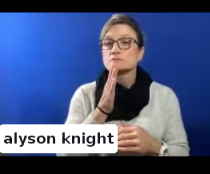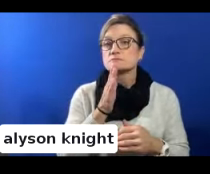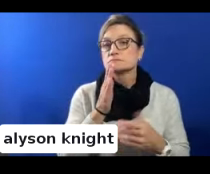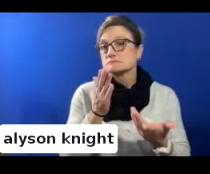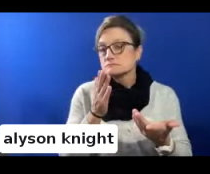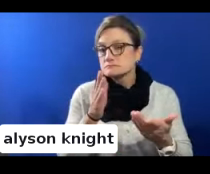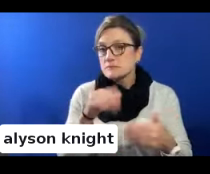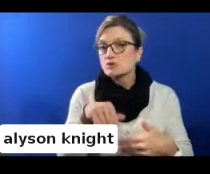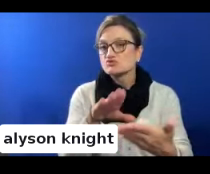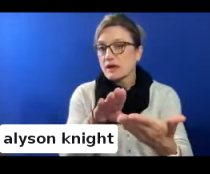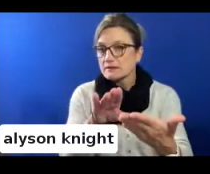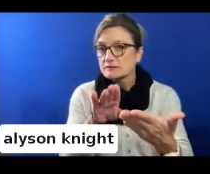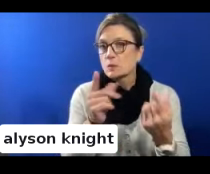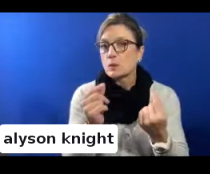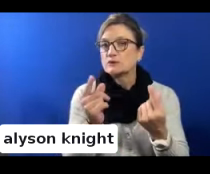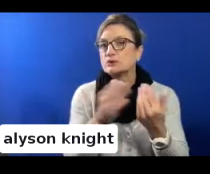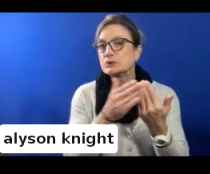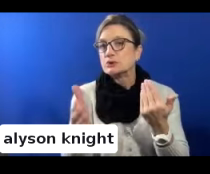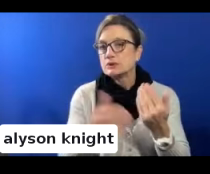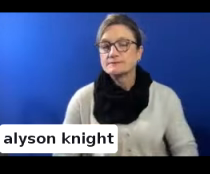steps to move this project forward.